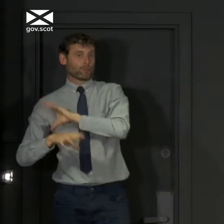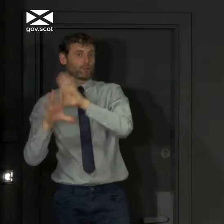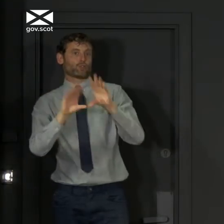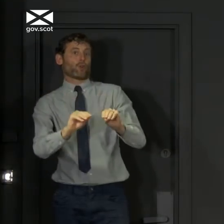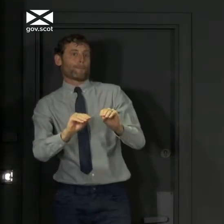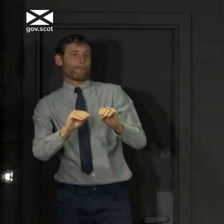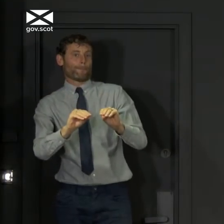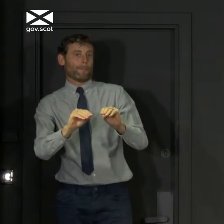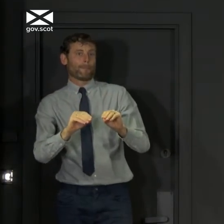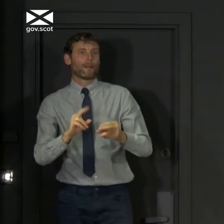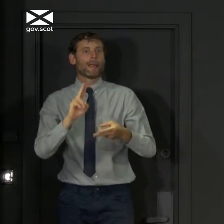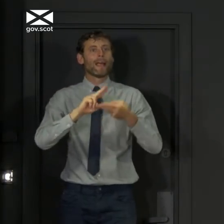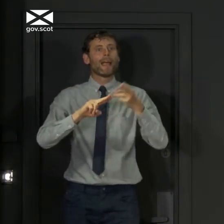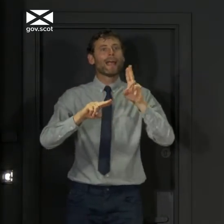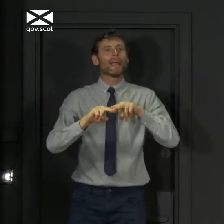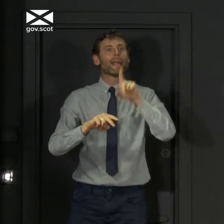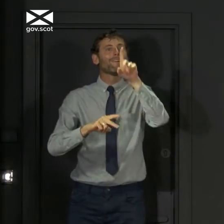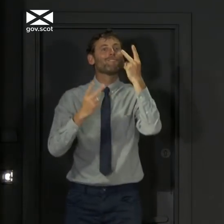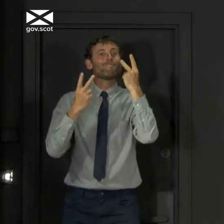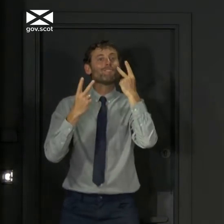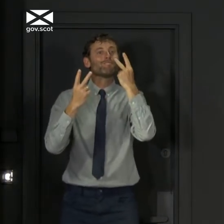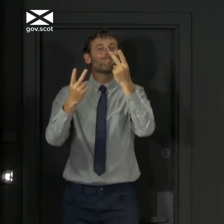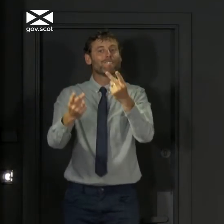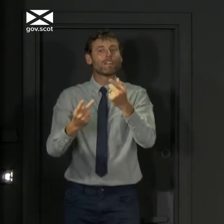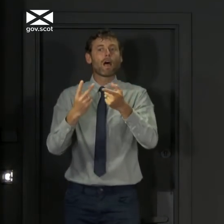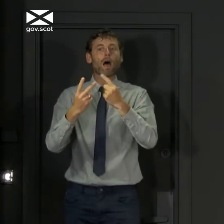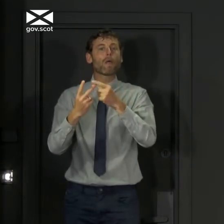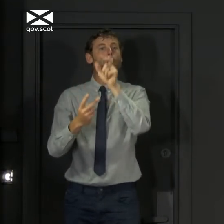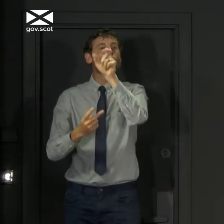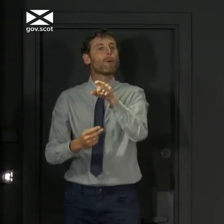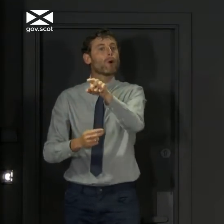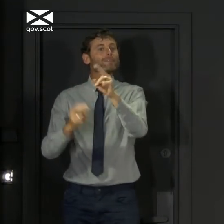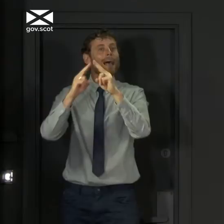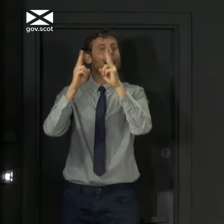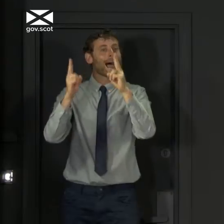If you are visiting people, you should only be going indoors to use the toilet, or to